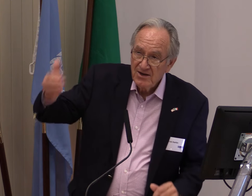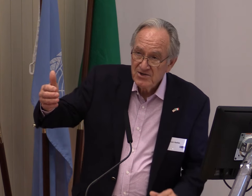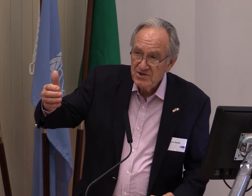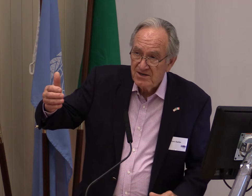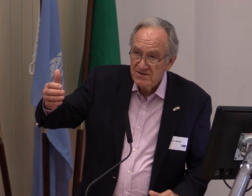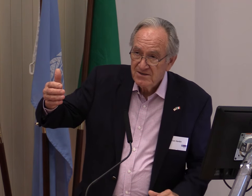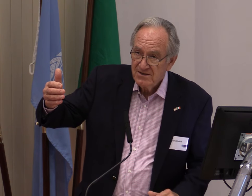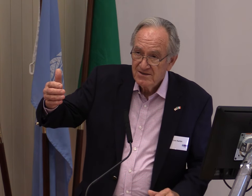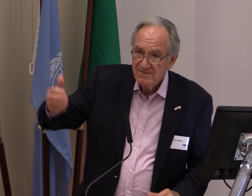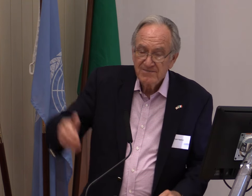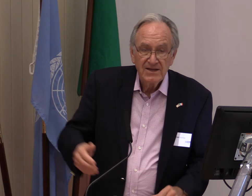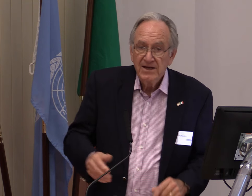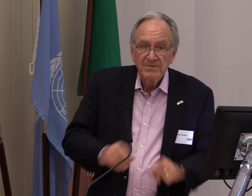laws changed?